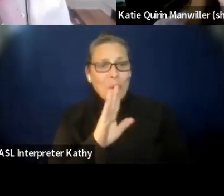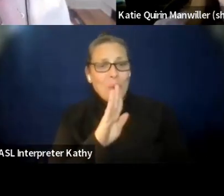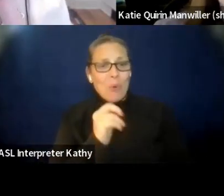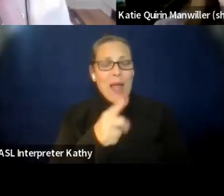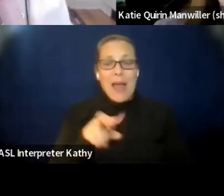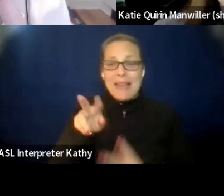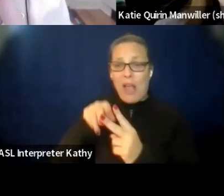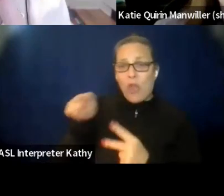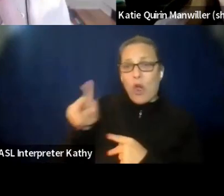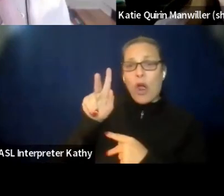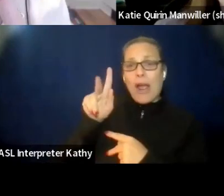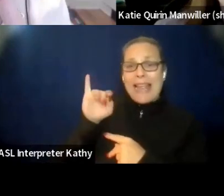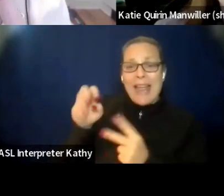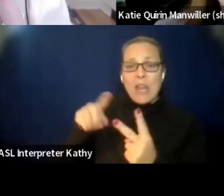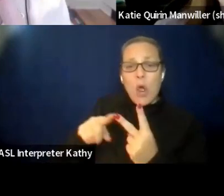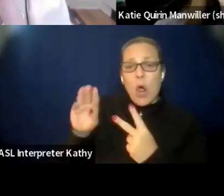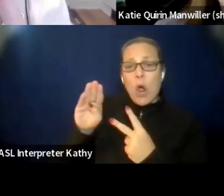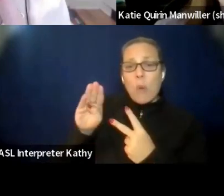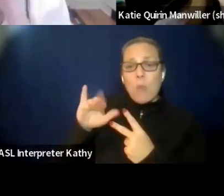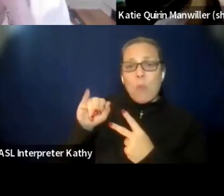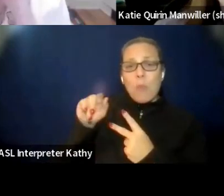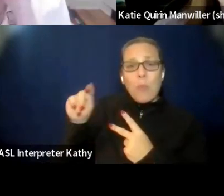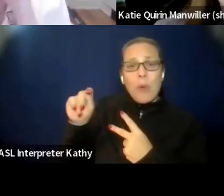Thank you. And either